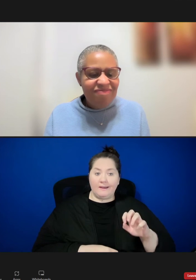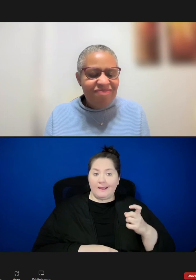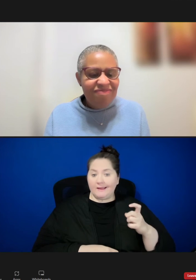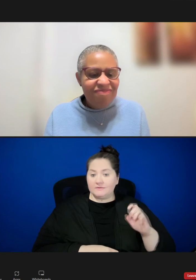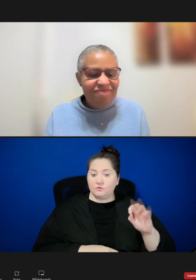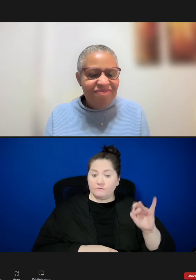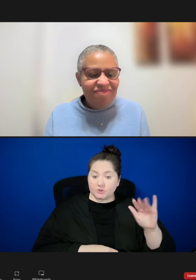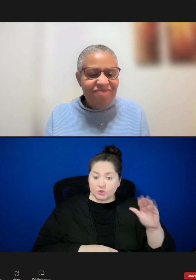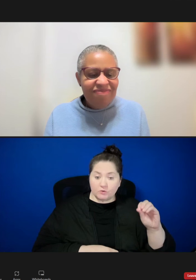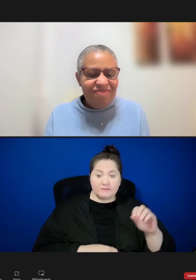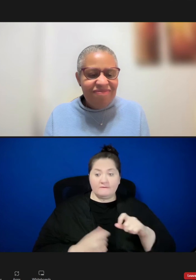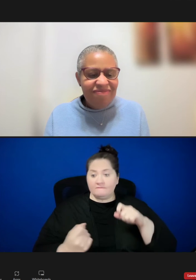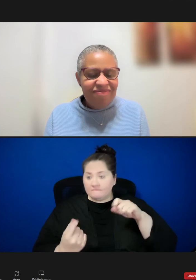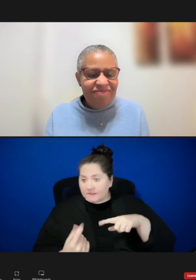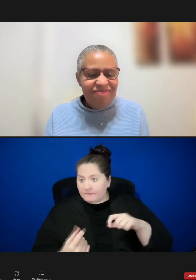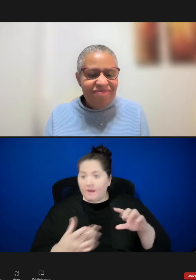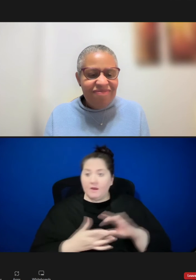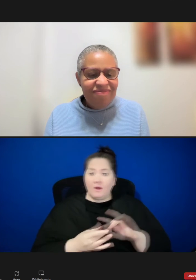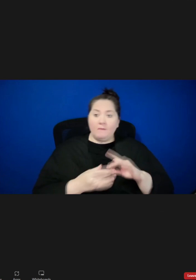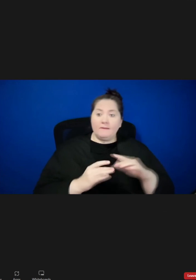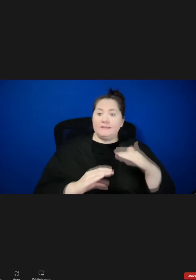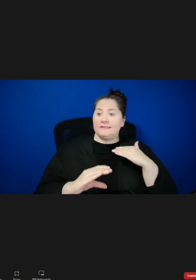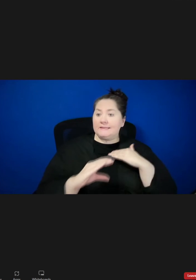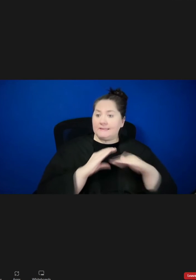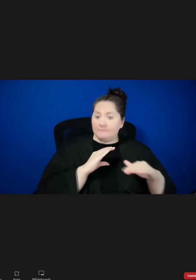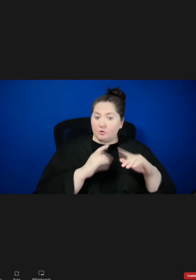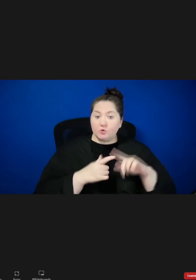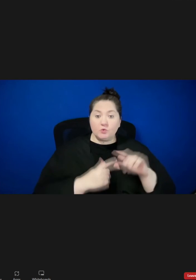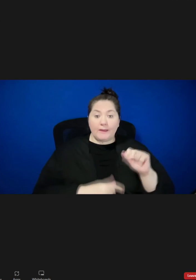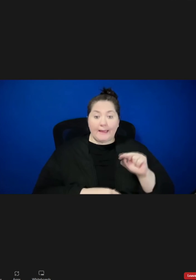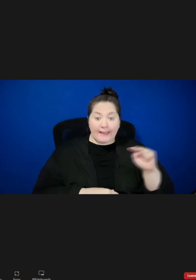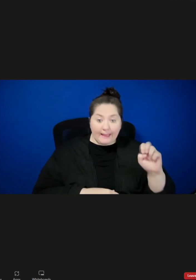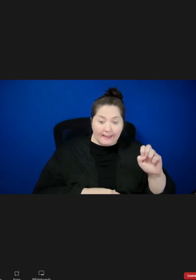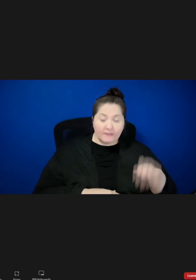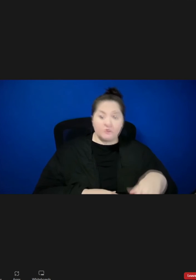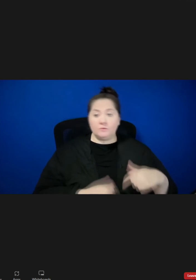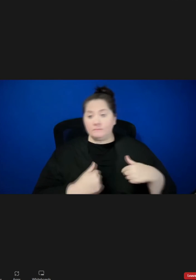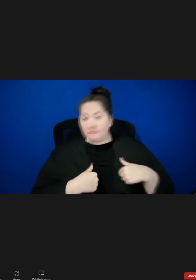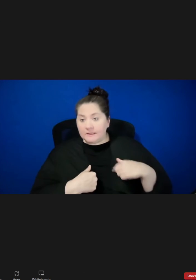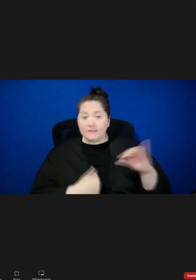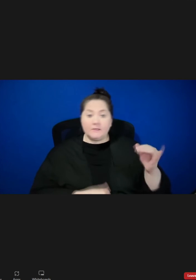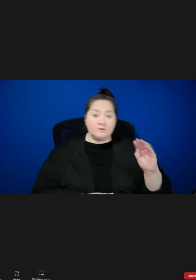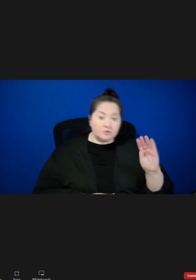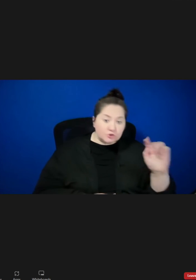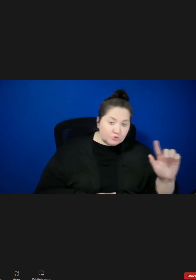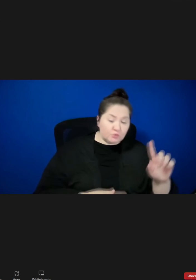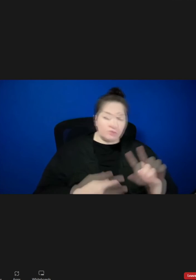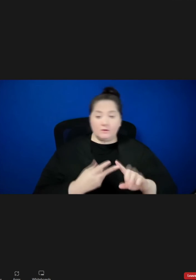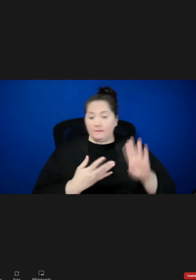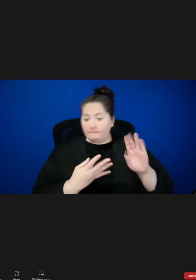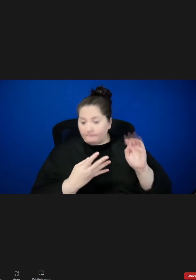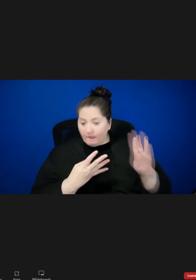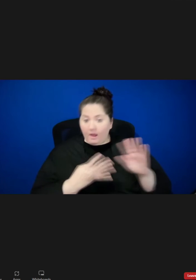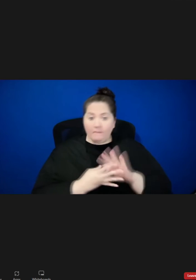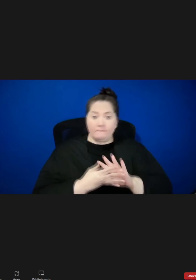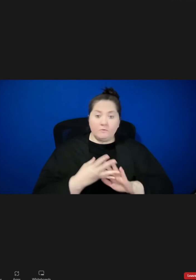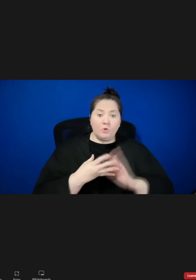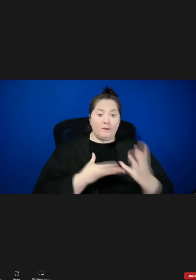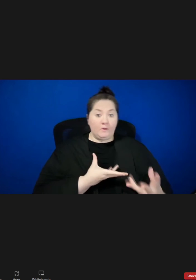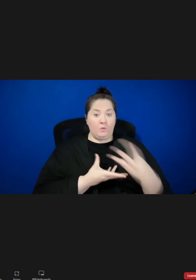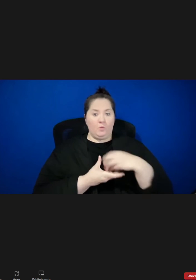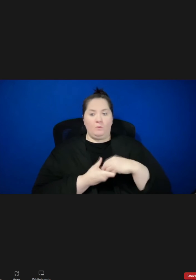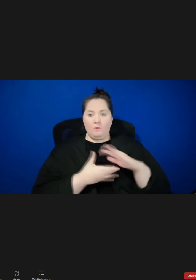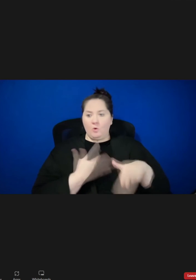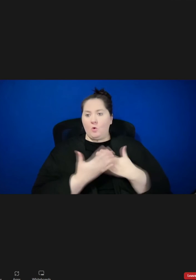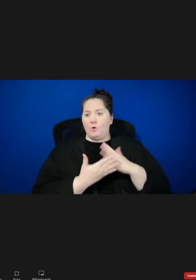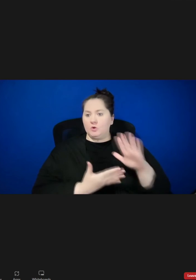please shoot an email to Ann, to me, to Jewel, or to Bob so we can incorporate your thoughts